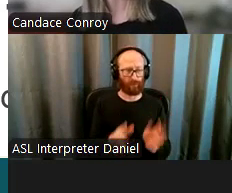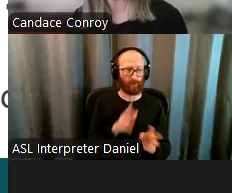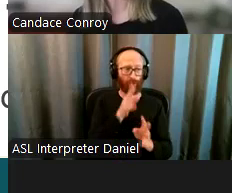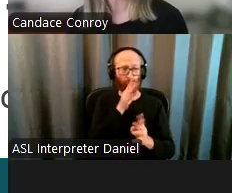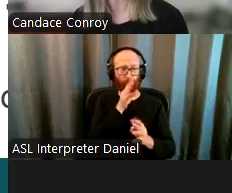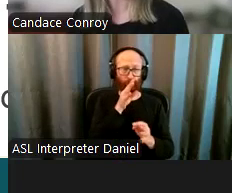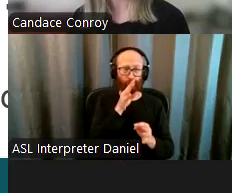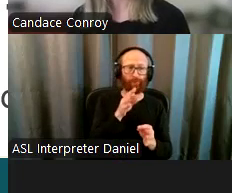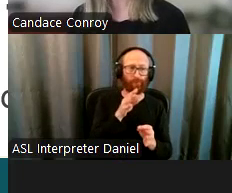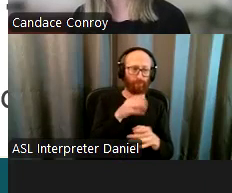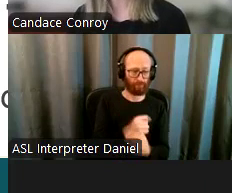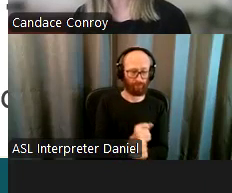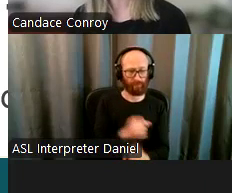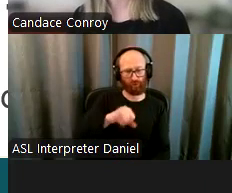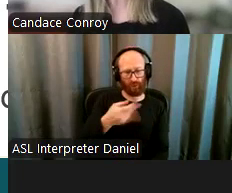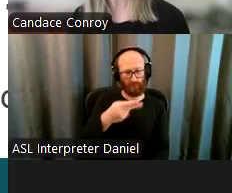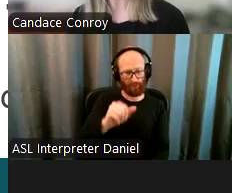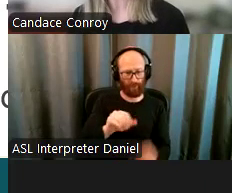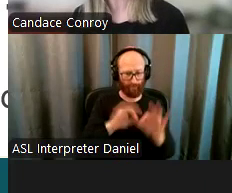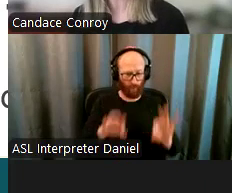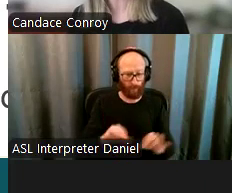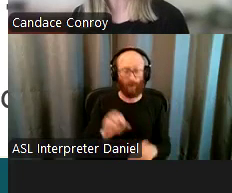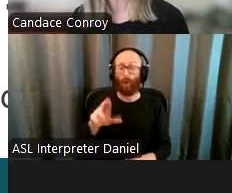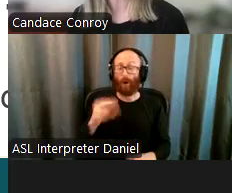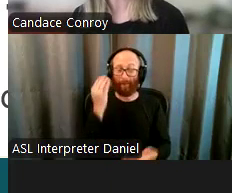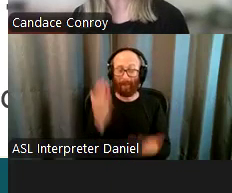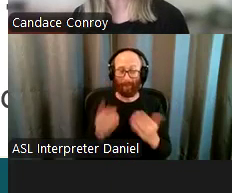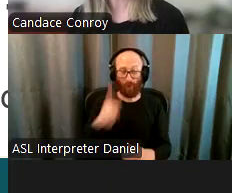JHA form or maybe for your kinesthetic learners who are more Hands-On,